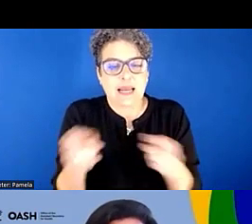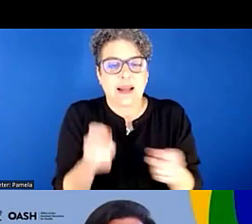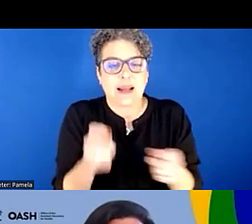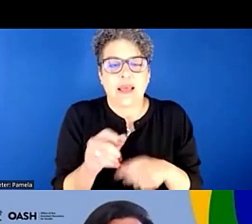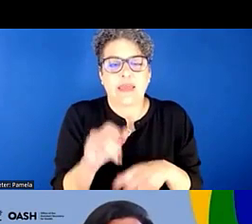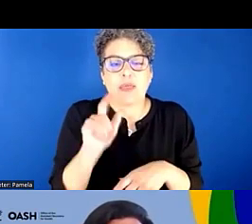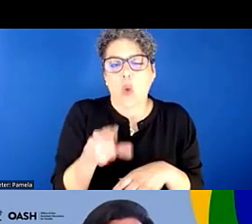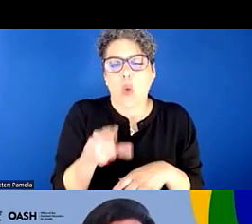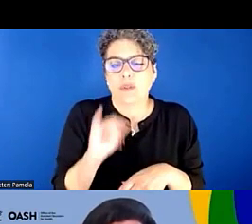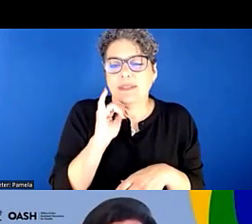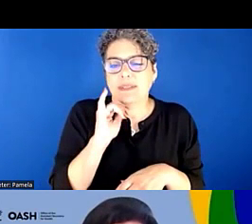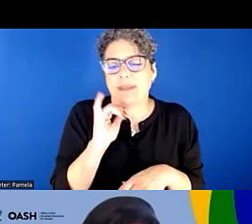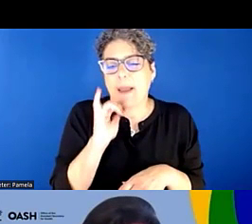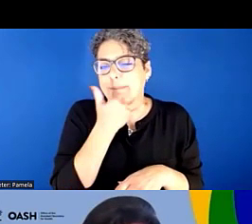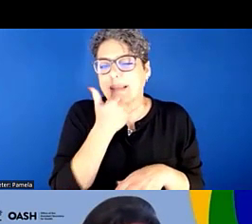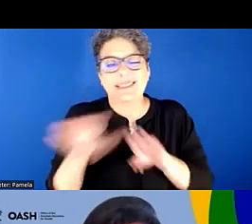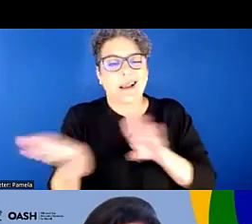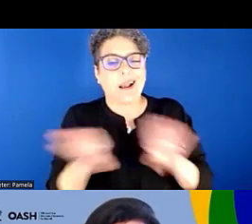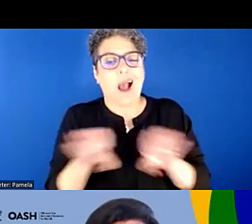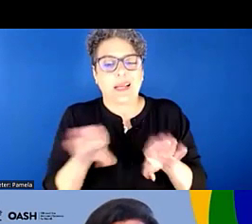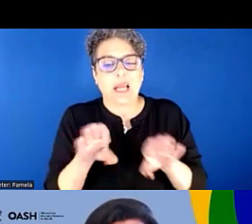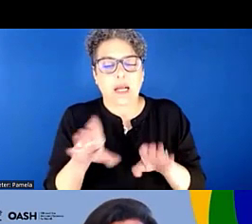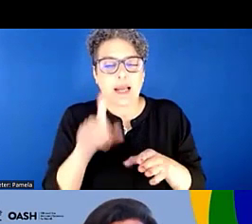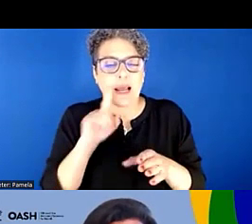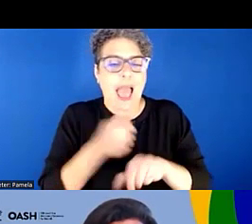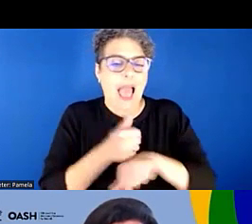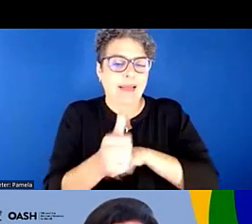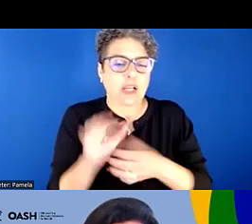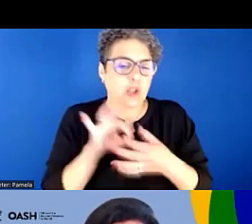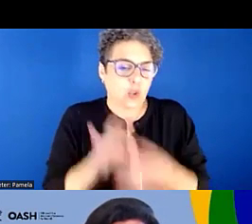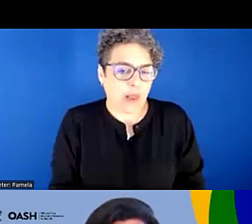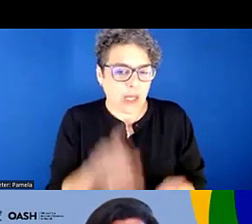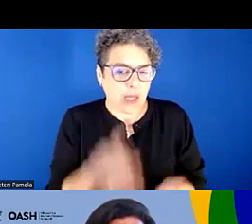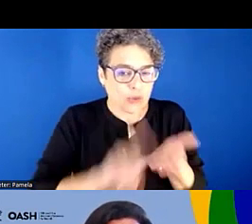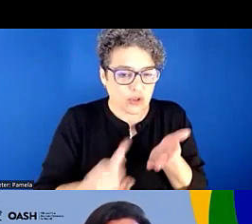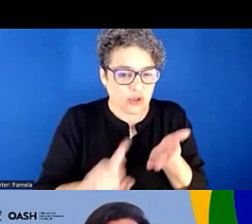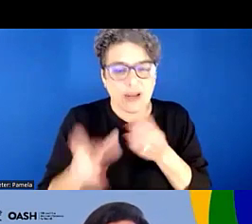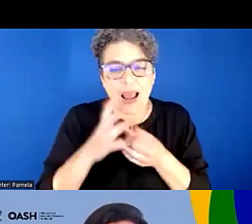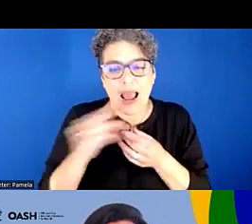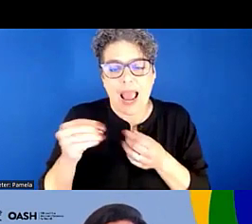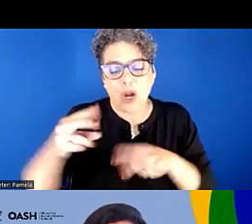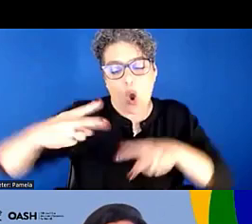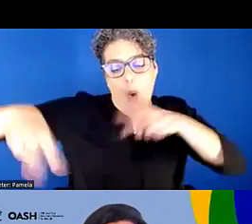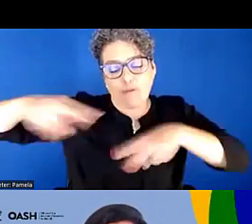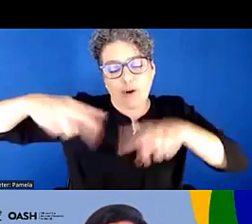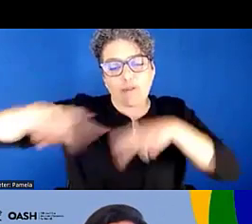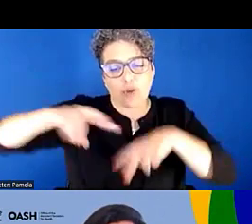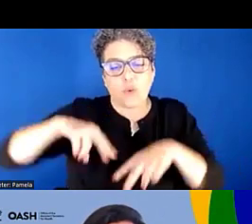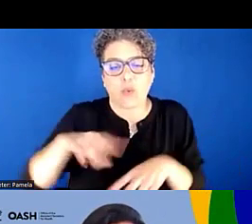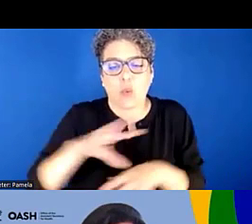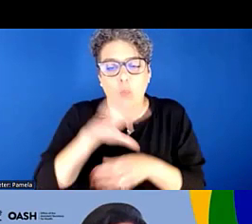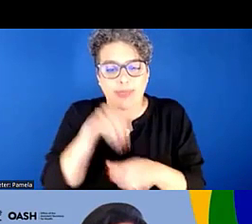and doing oversight review on investigations that carried out in our institutions